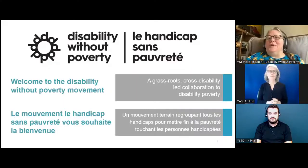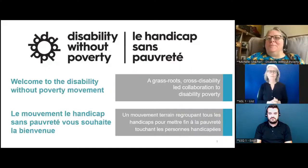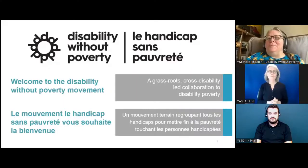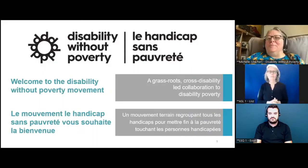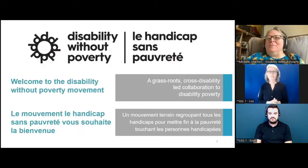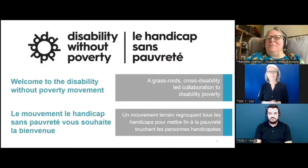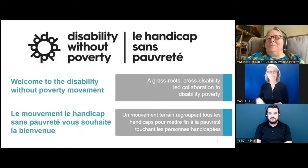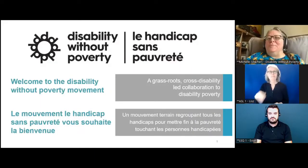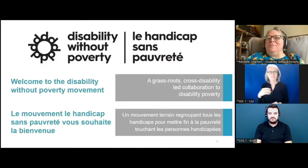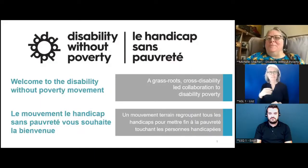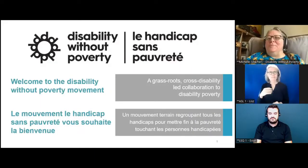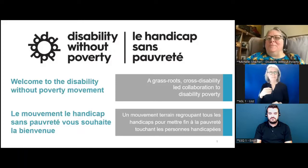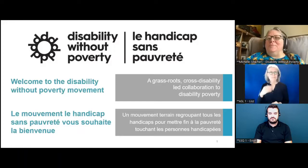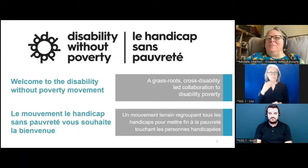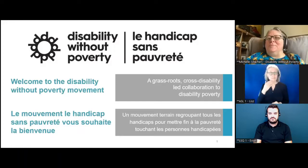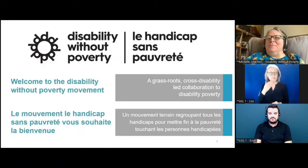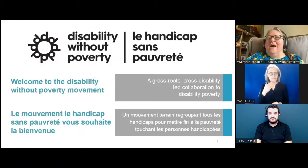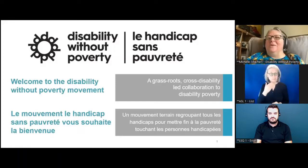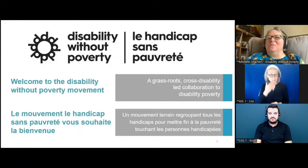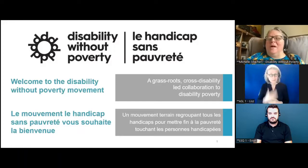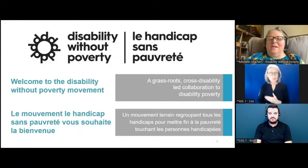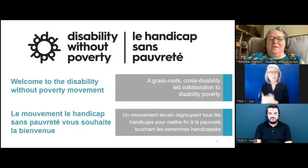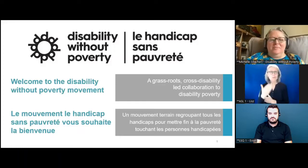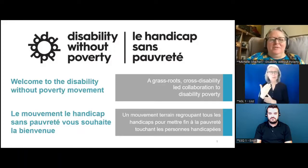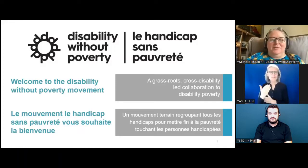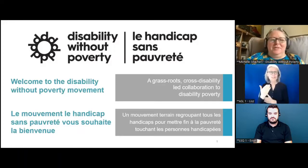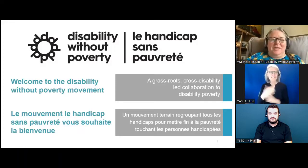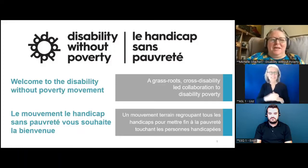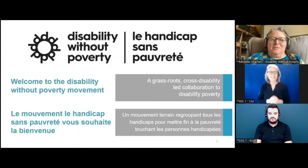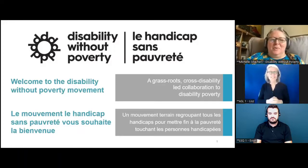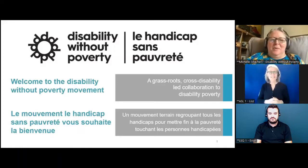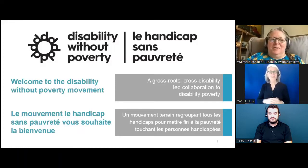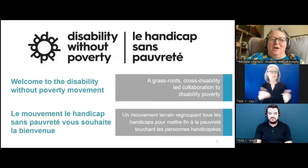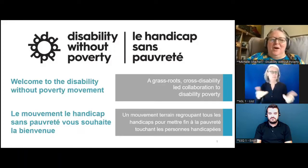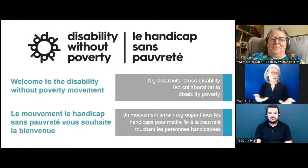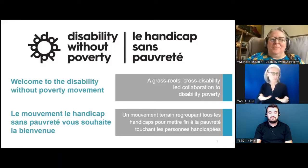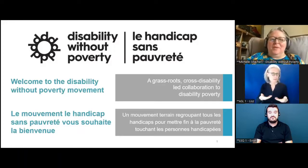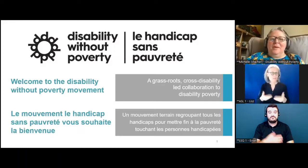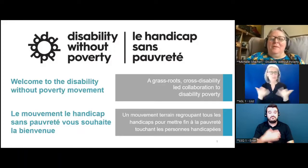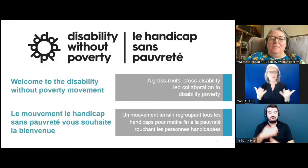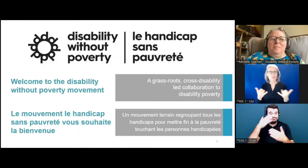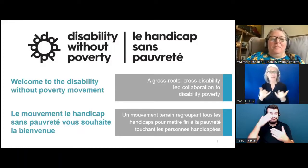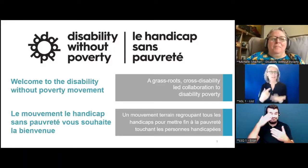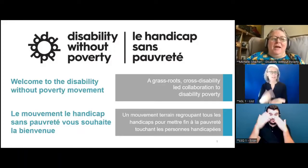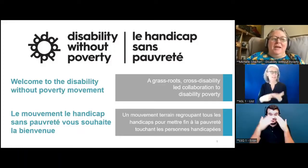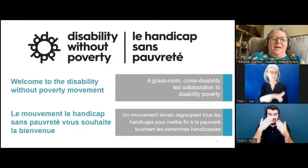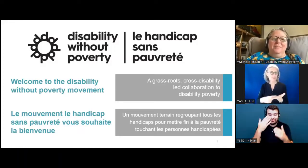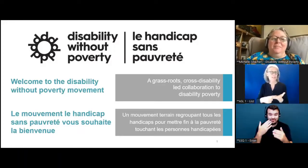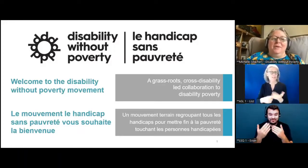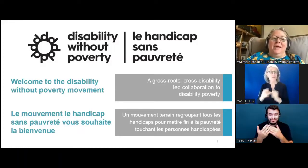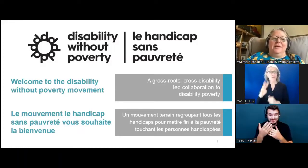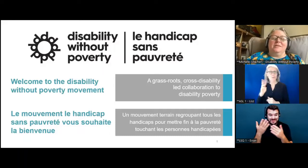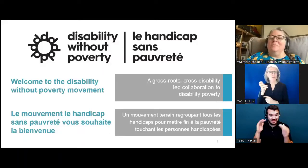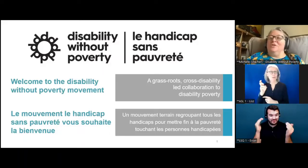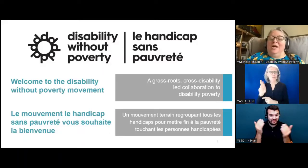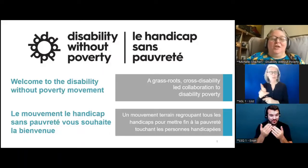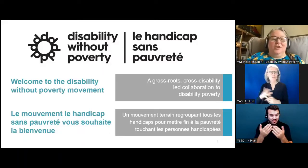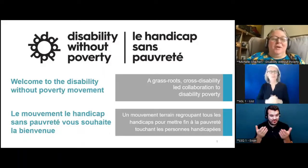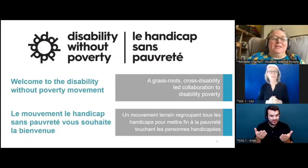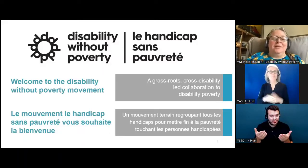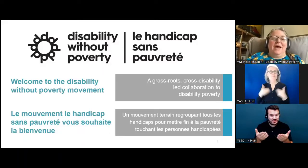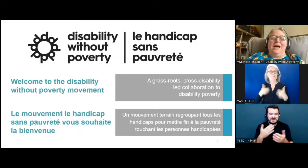GOOD MORNING EVERYBODY, AND WELCOME TO TODAY'S WEBINAR. MY NAME IS MICHELLE HEWITT. I'M A